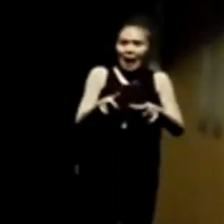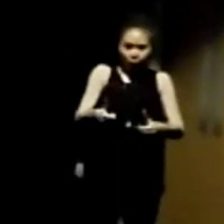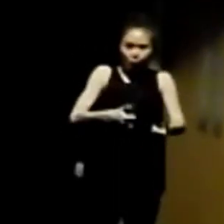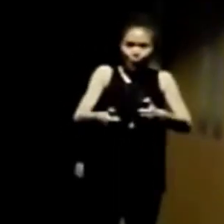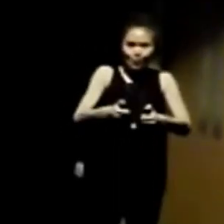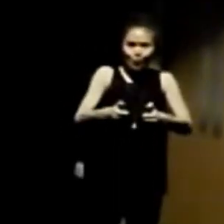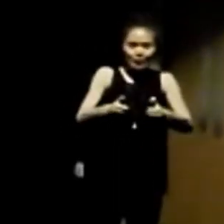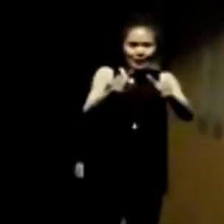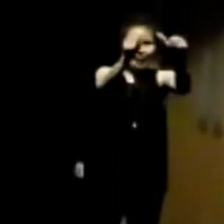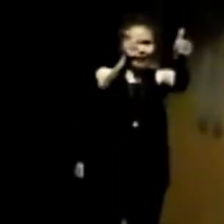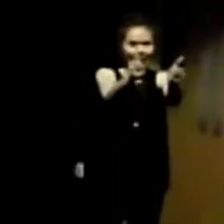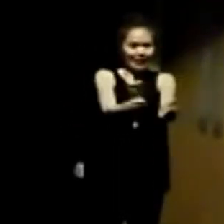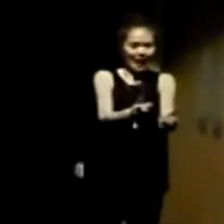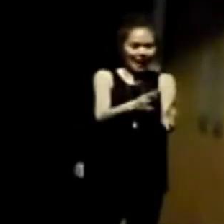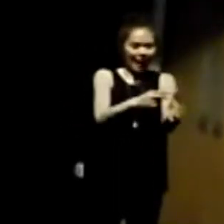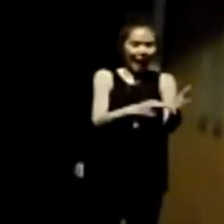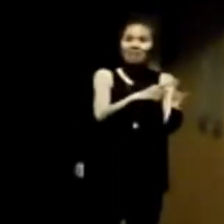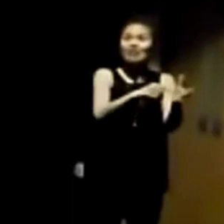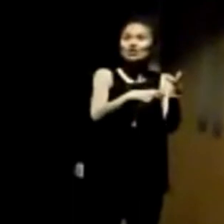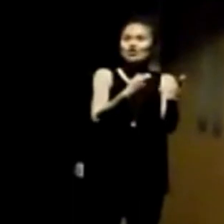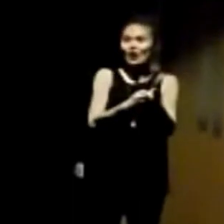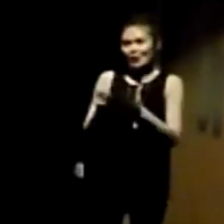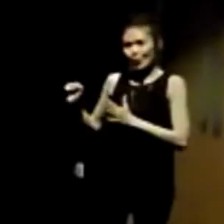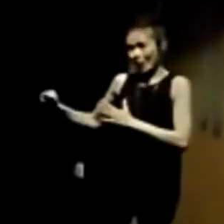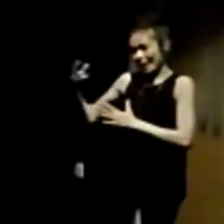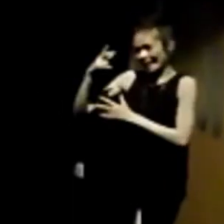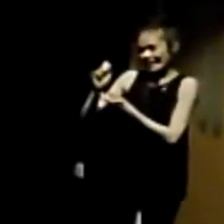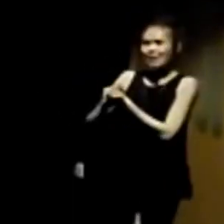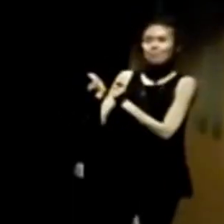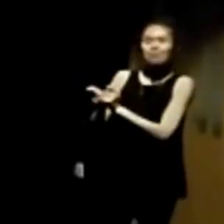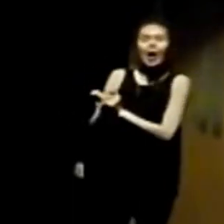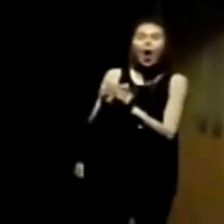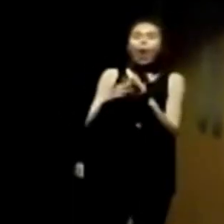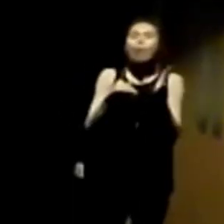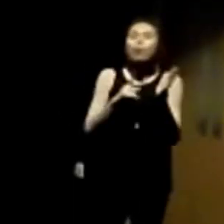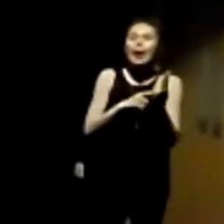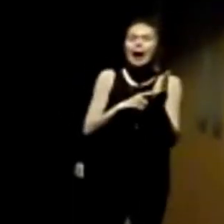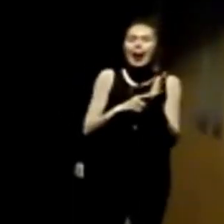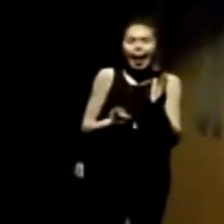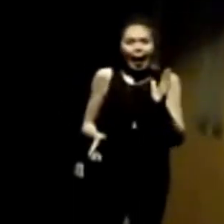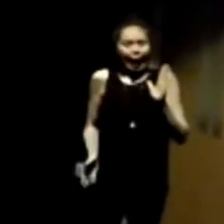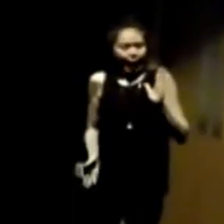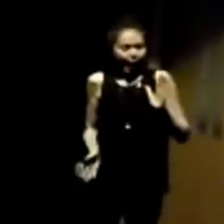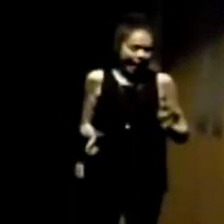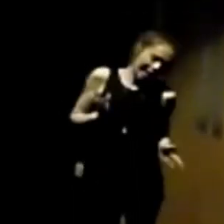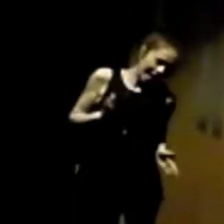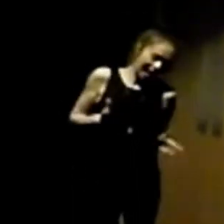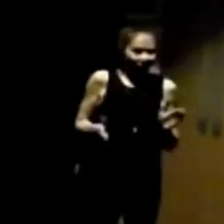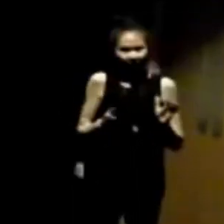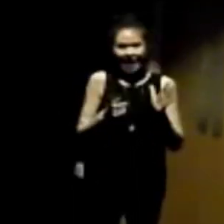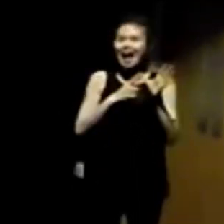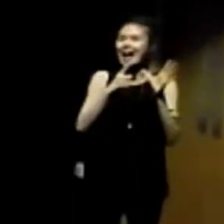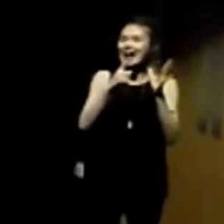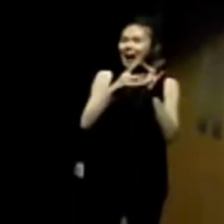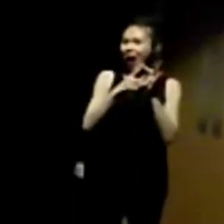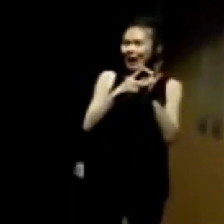He is called Will-AI-am Shakespeare. LAUGHTER A ninety-eight percent accurate William Shakespeare.